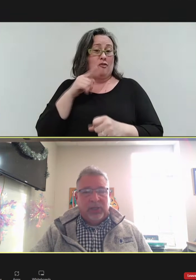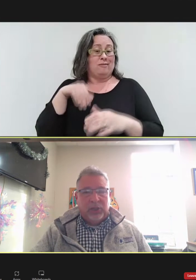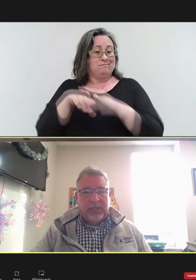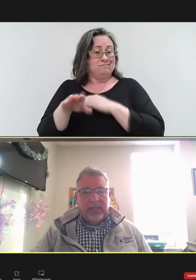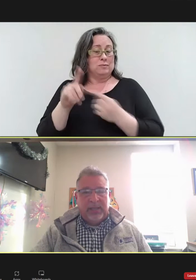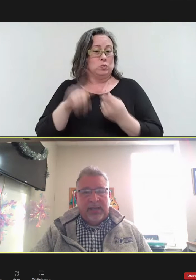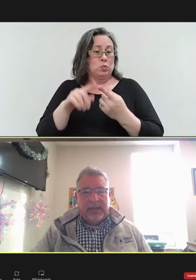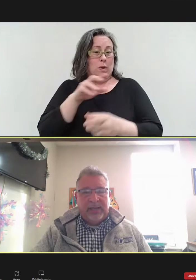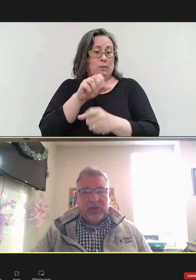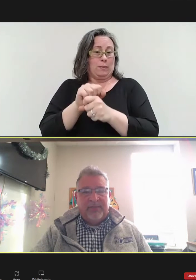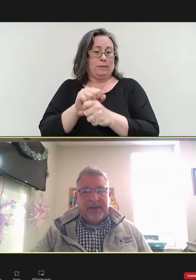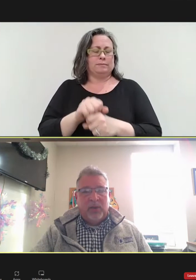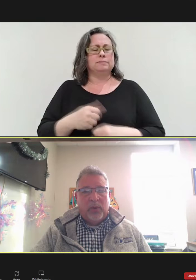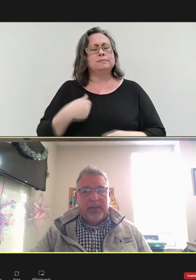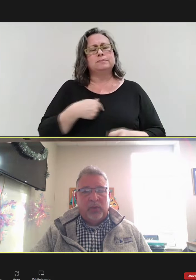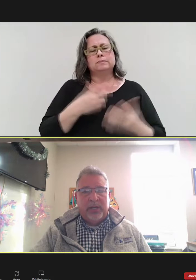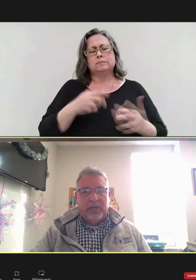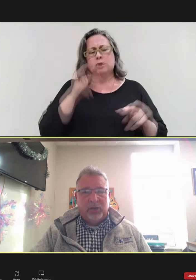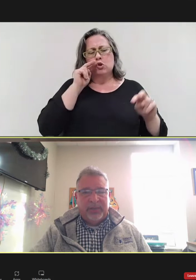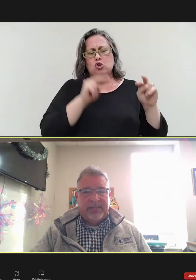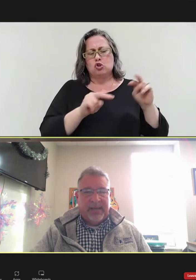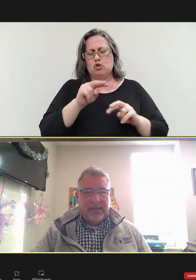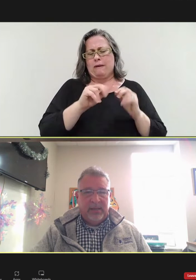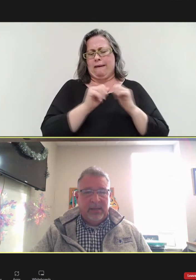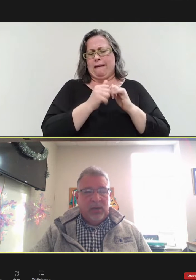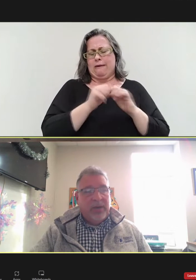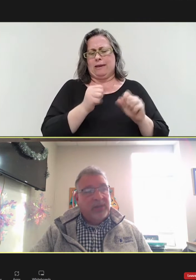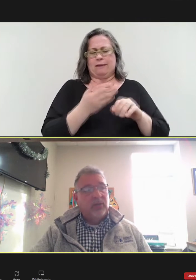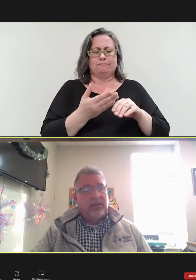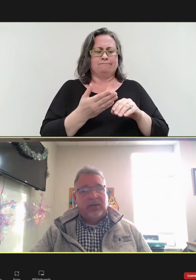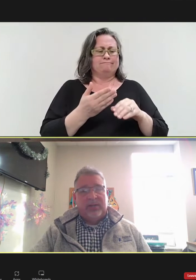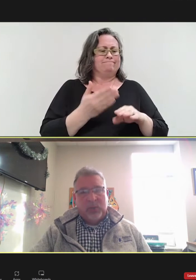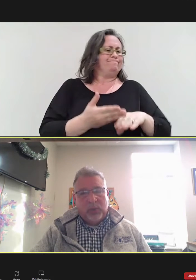to look and try to find a way that we could increase that. We also looked at our school